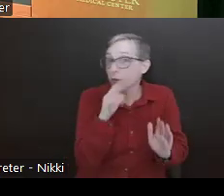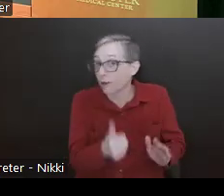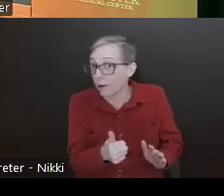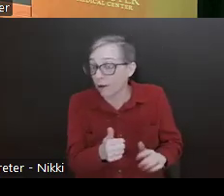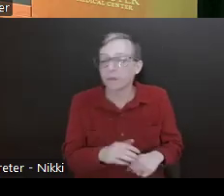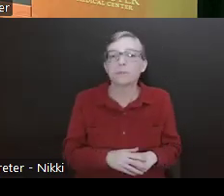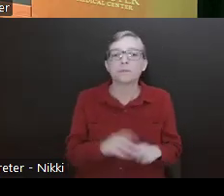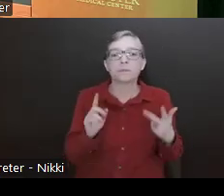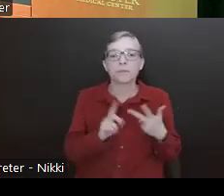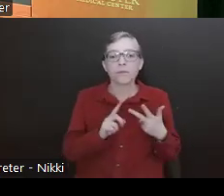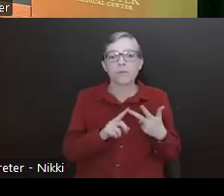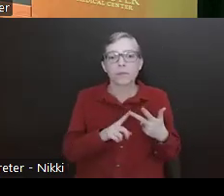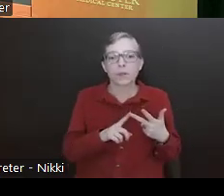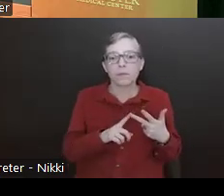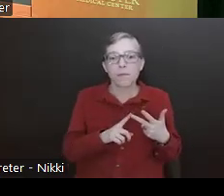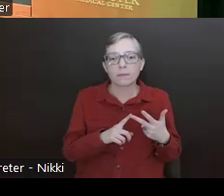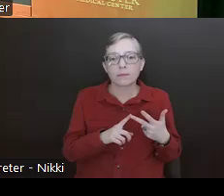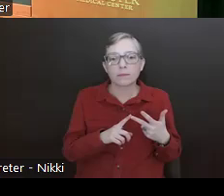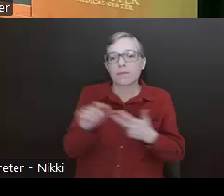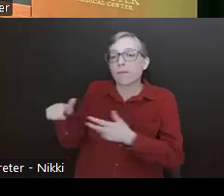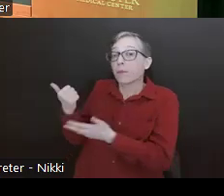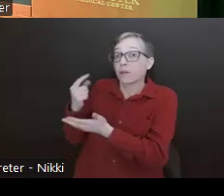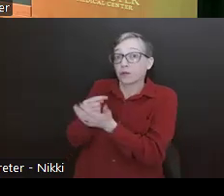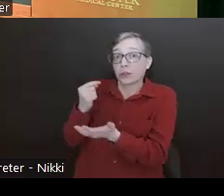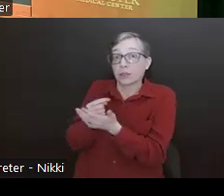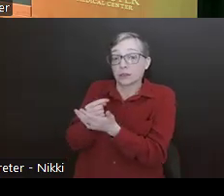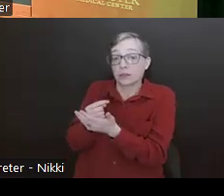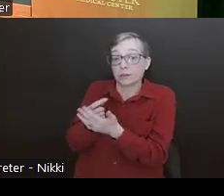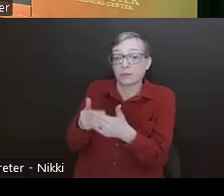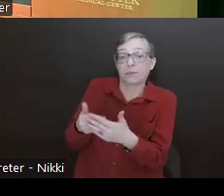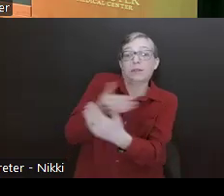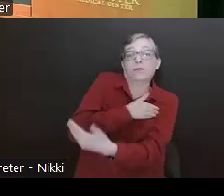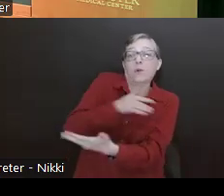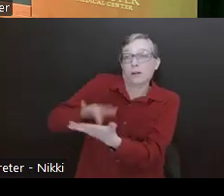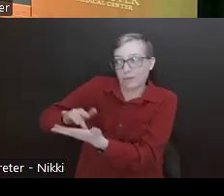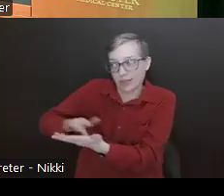depressive disorder I think those CBT studies I mentioned before a lot of those folks didn't have